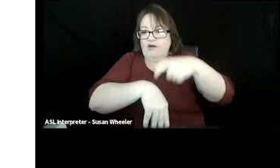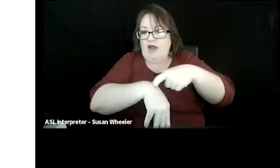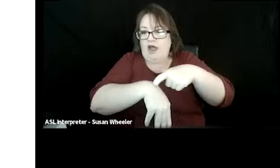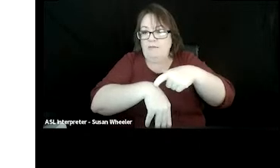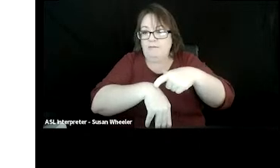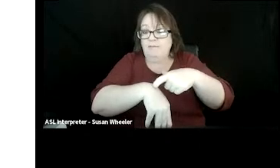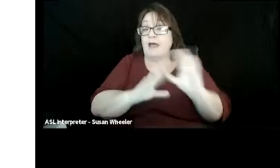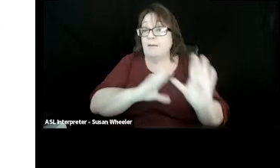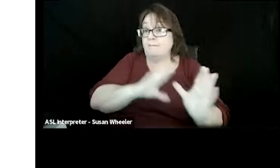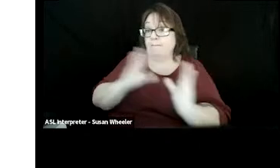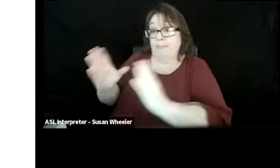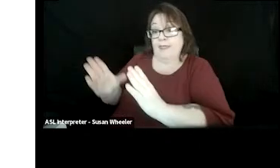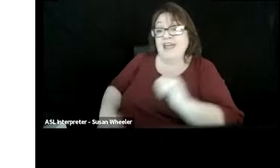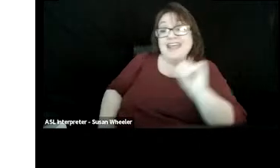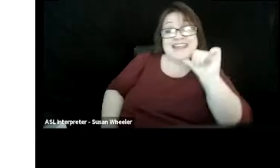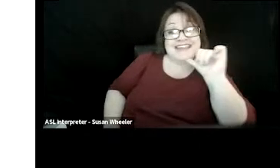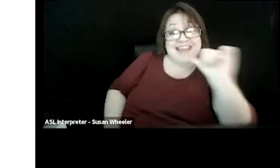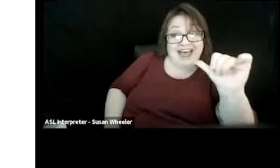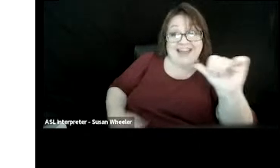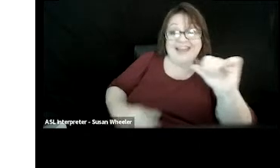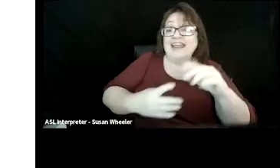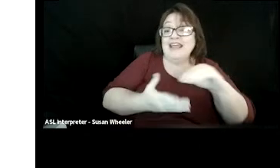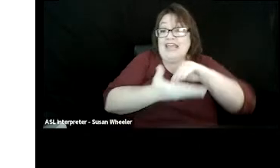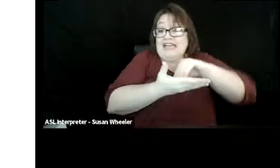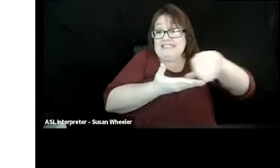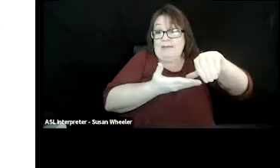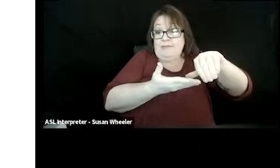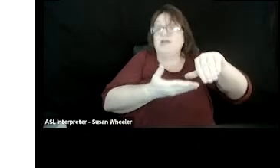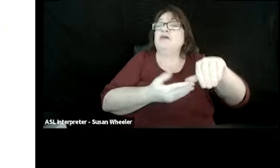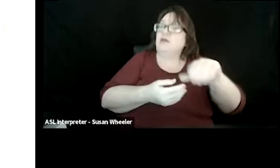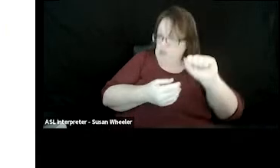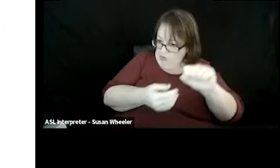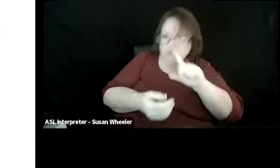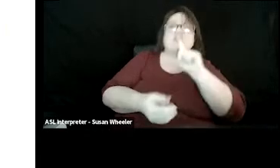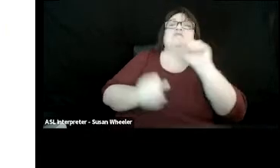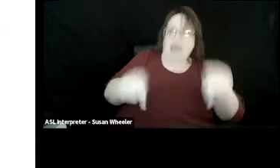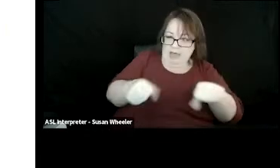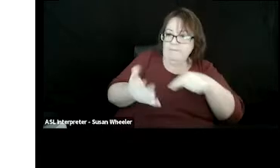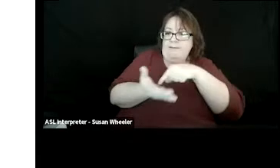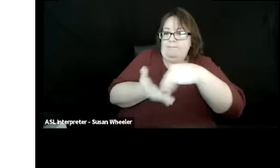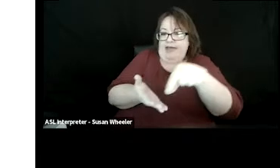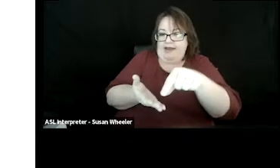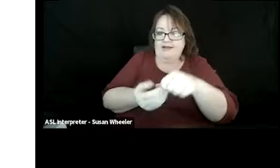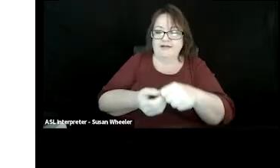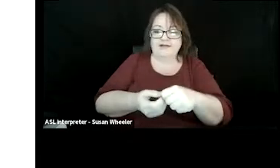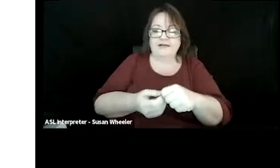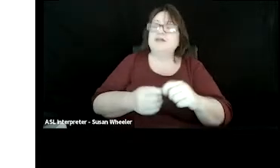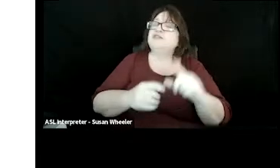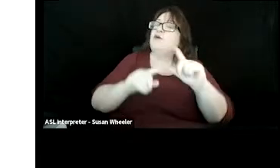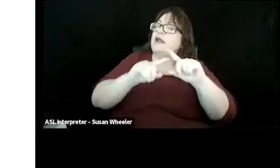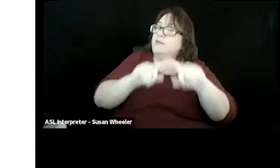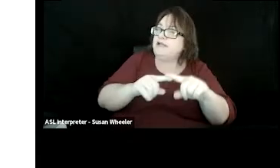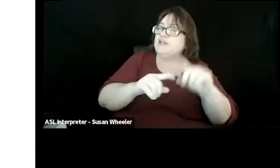which means that that compensation that's outlined look above may increase based on the amount of work that you do.